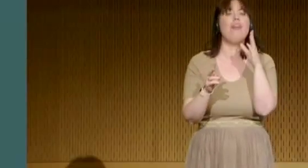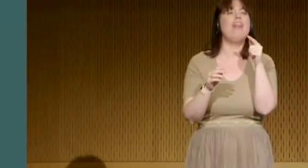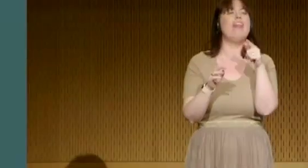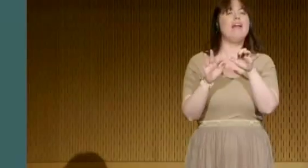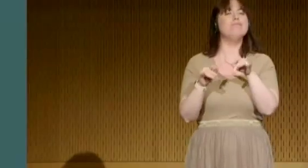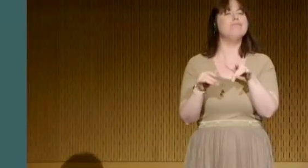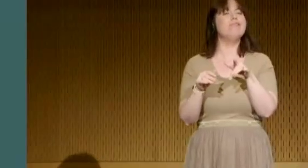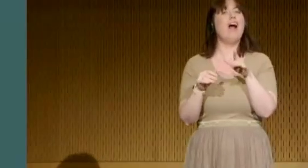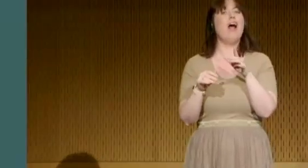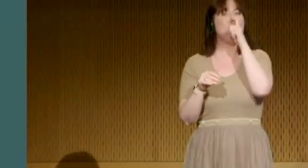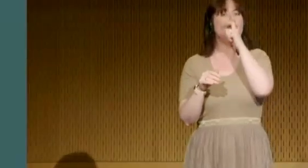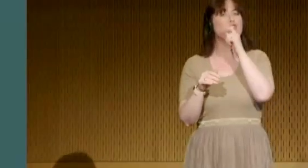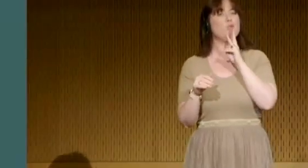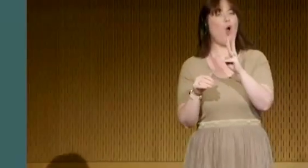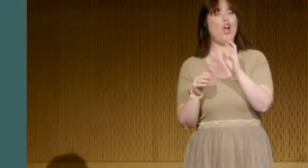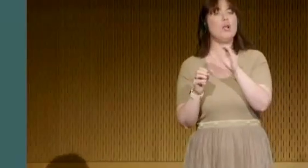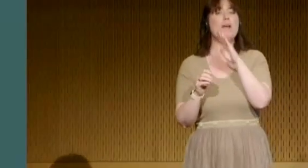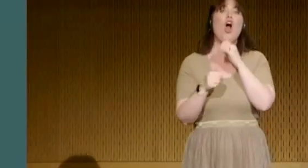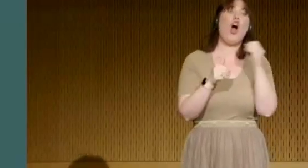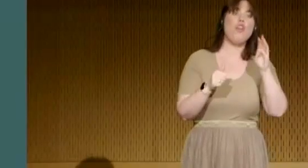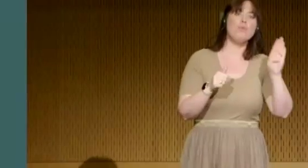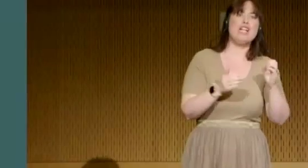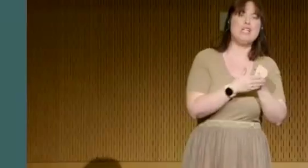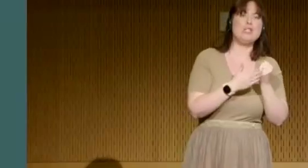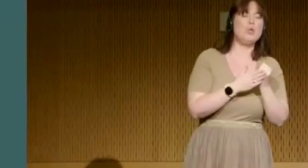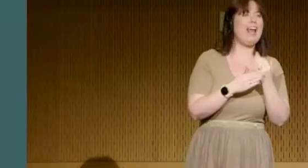Brazilian students by maybe the second class in the week, they might have missed it. They can see